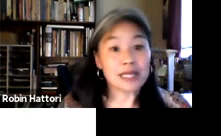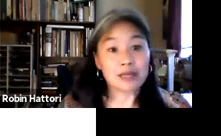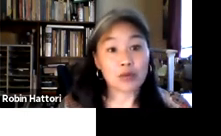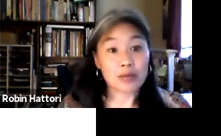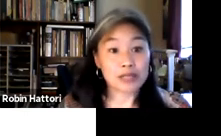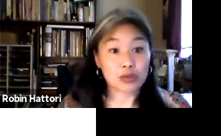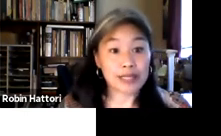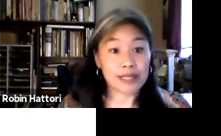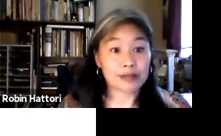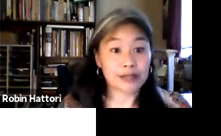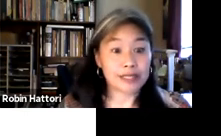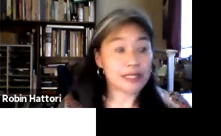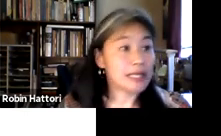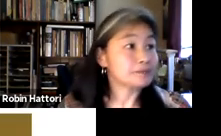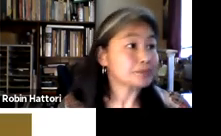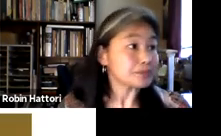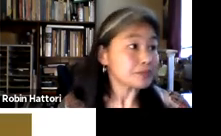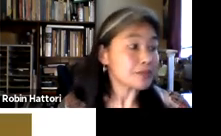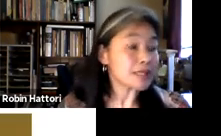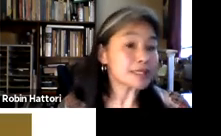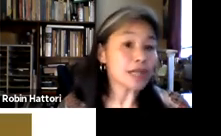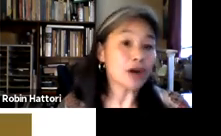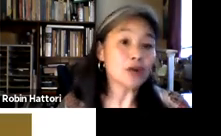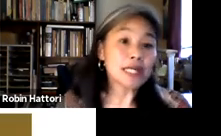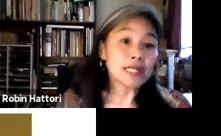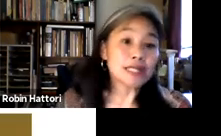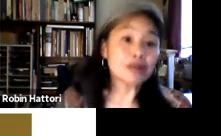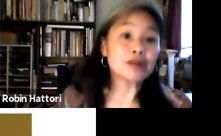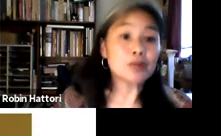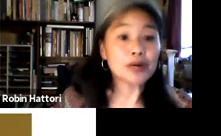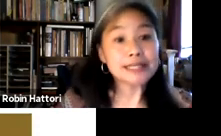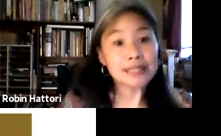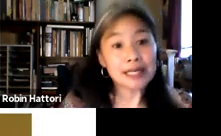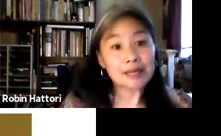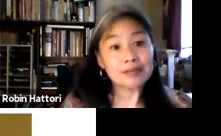showers and the toilets were all communal, without even doors or